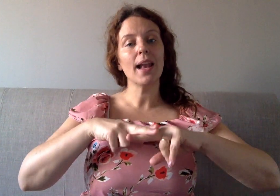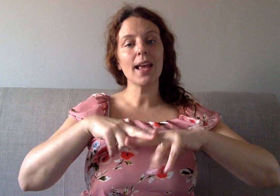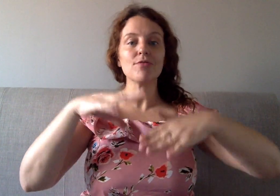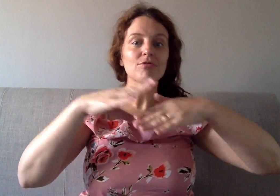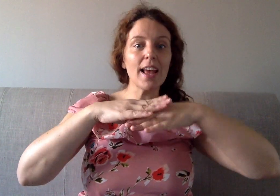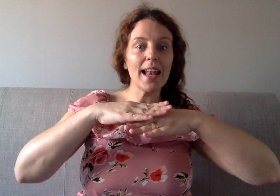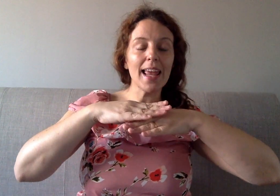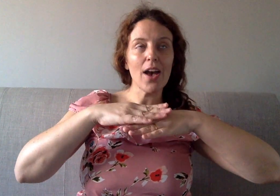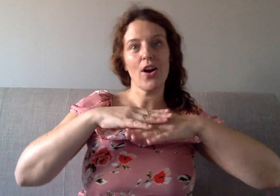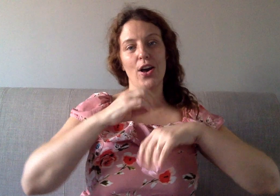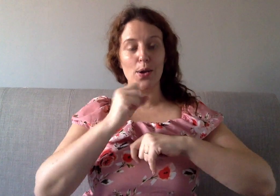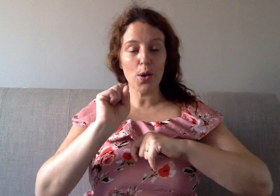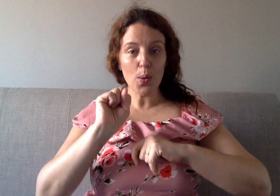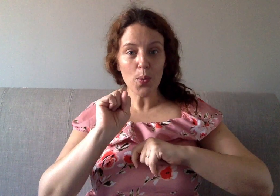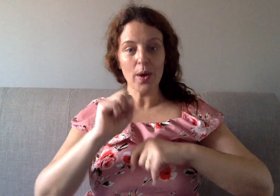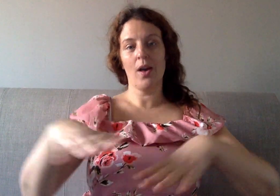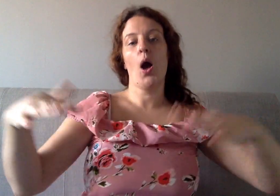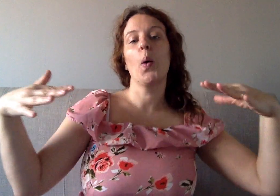Where the families friend, no!